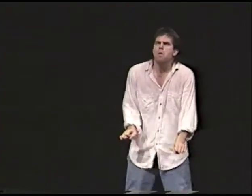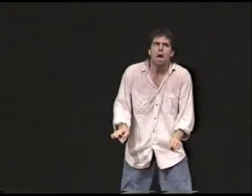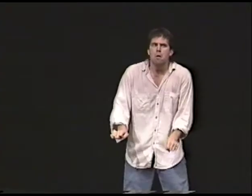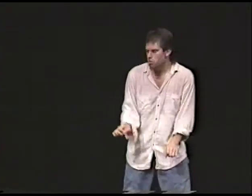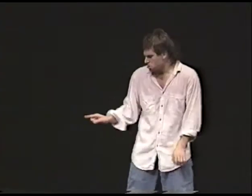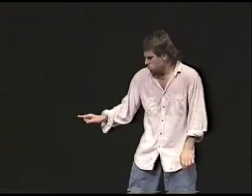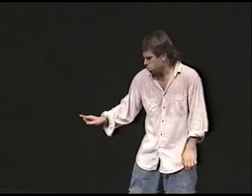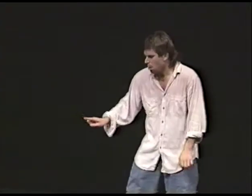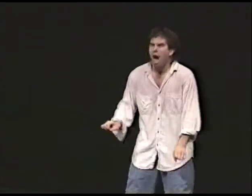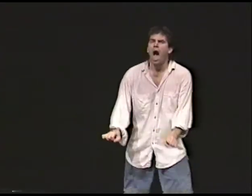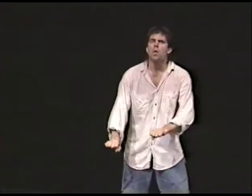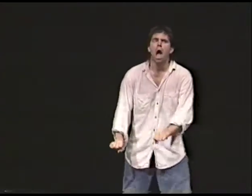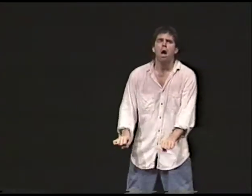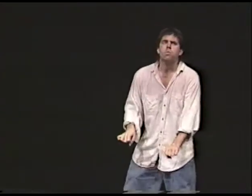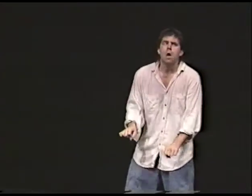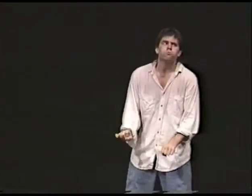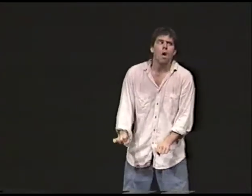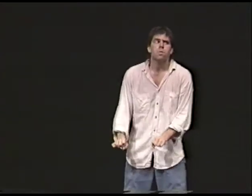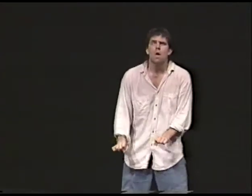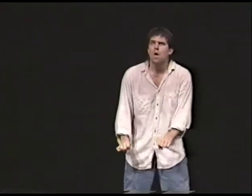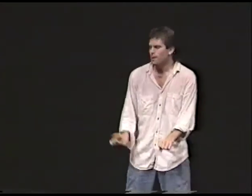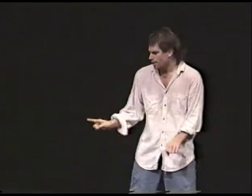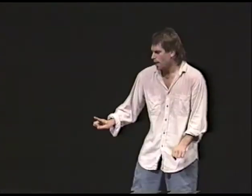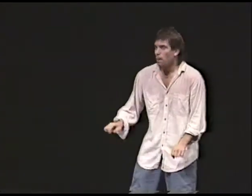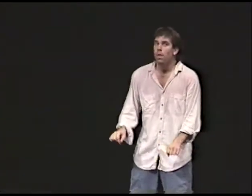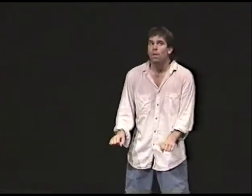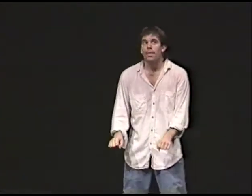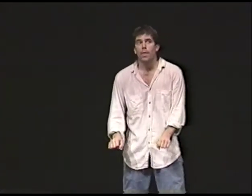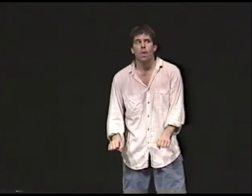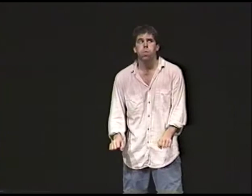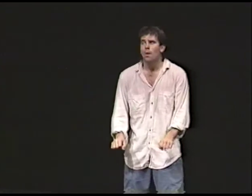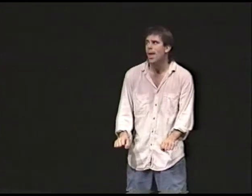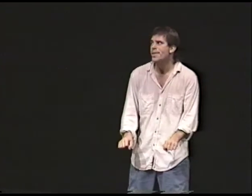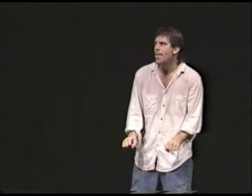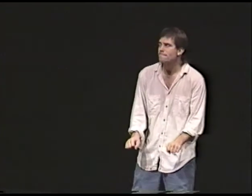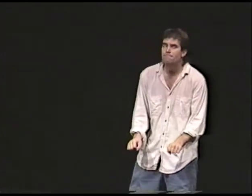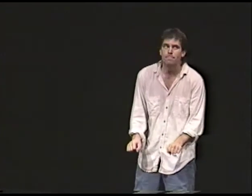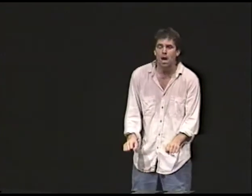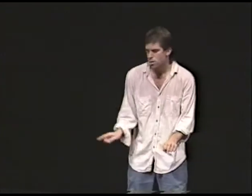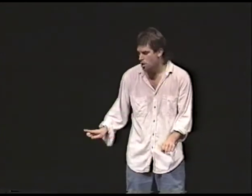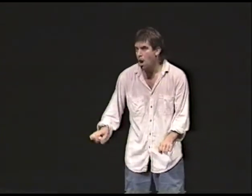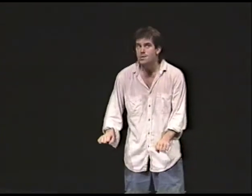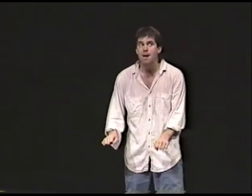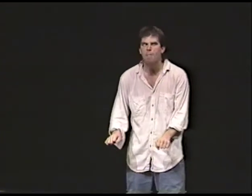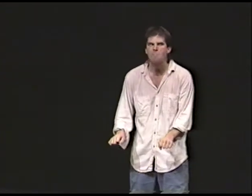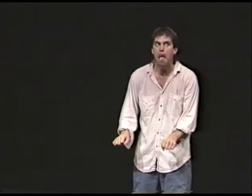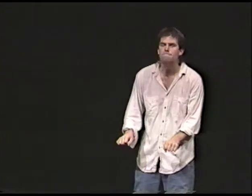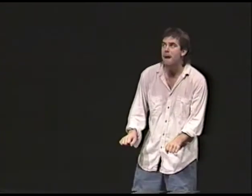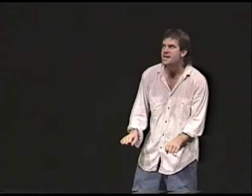And then starts cooling it down a bit and colder